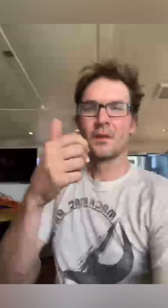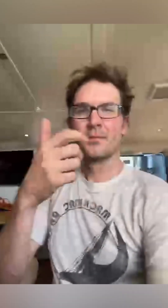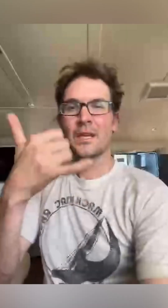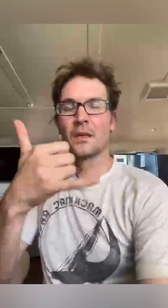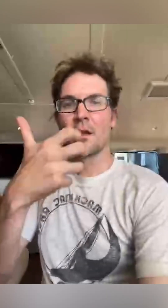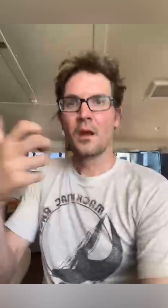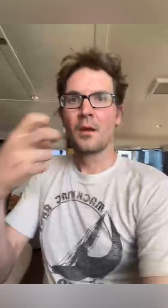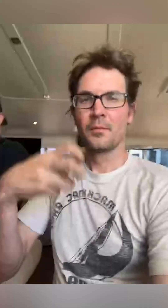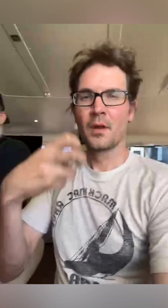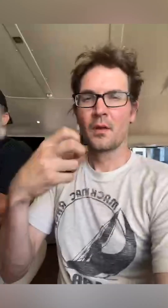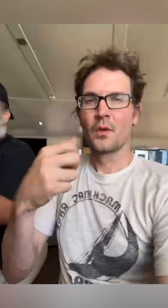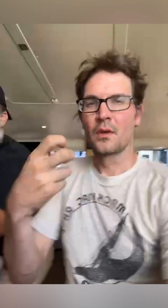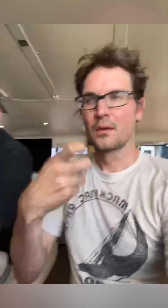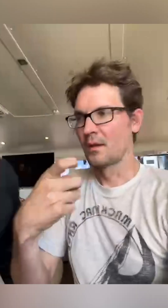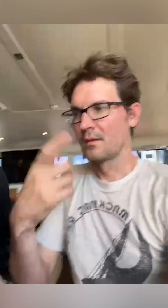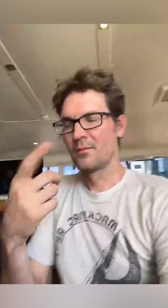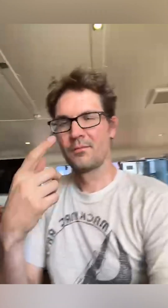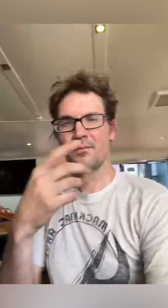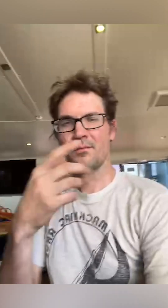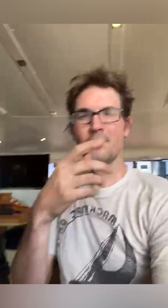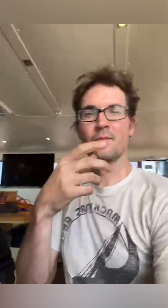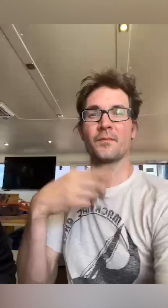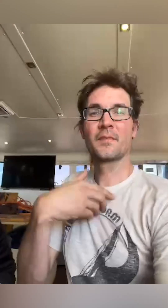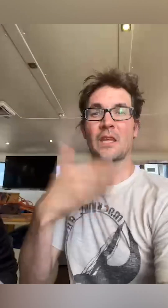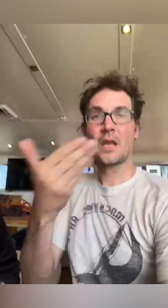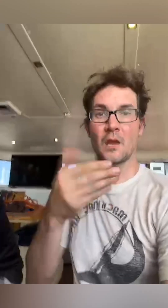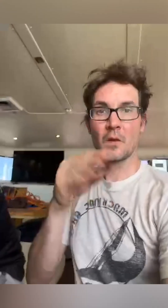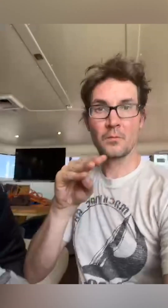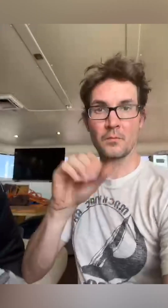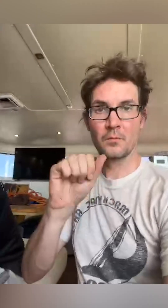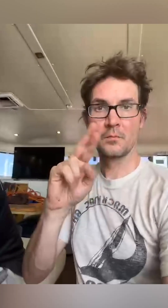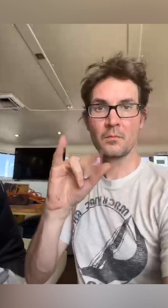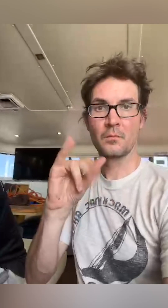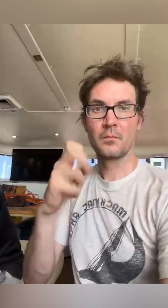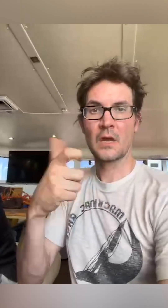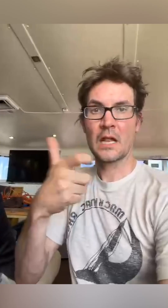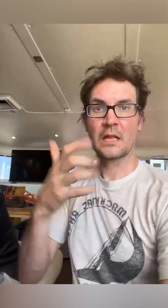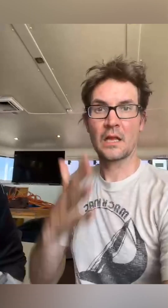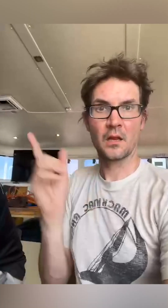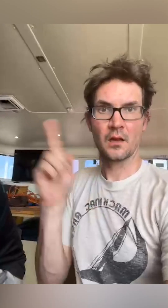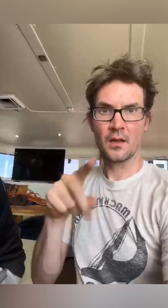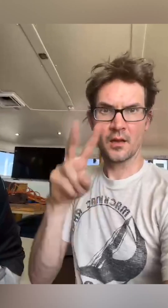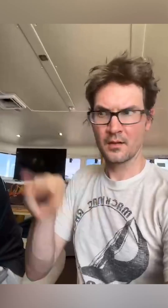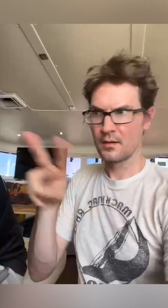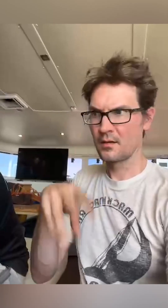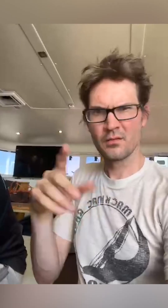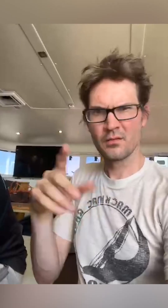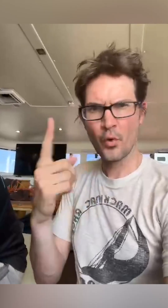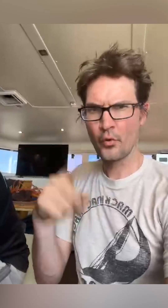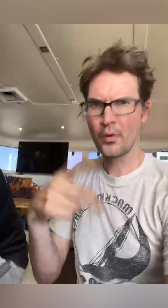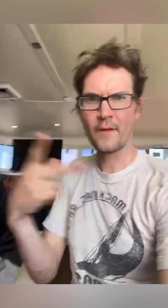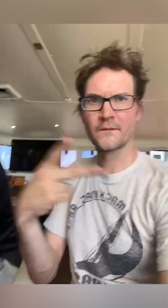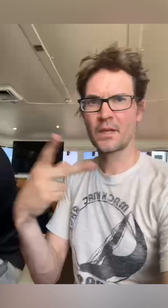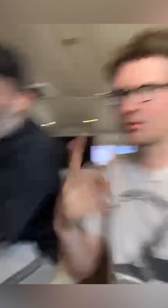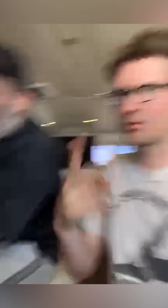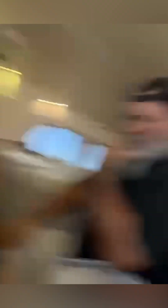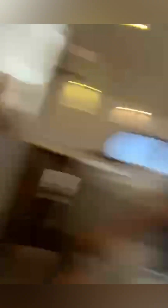There are so many power issues we still have no idea about. I hired a marine electrician, and he came to check out the systems. He couldn’t figure out what the problem was.